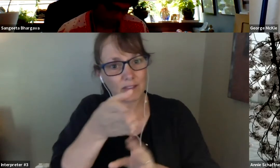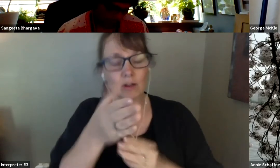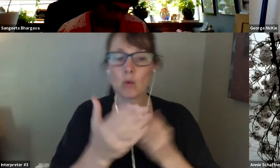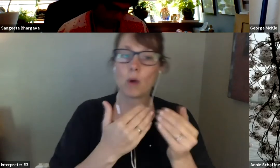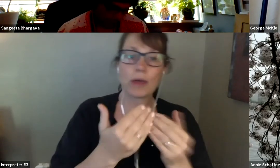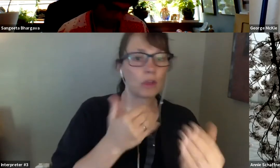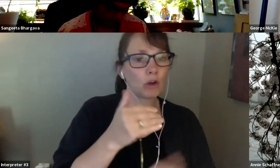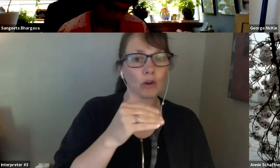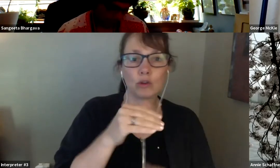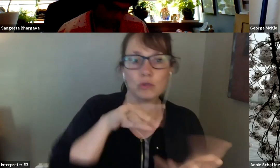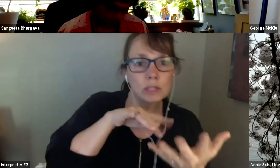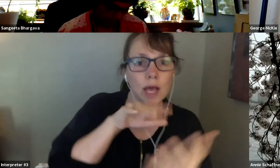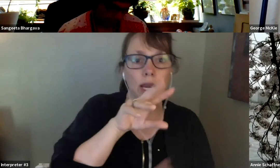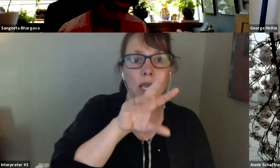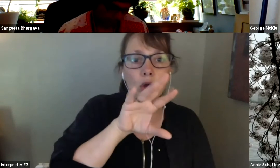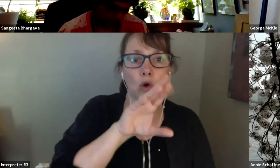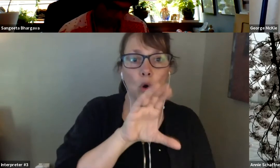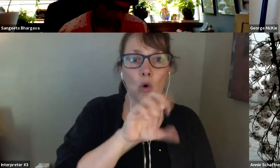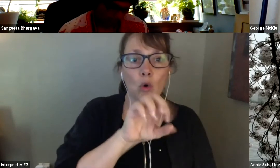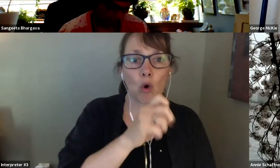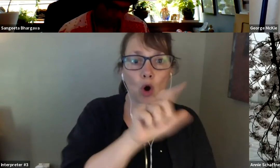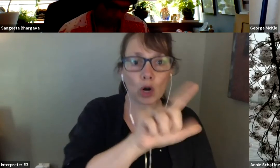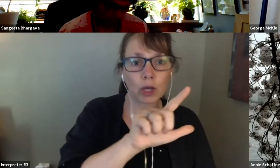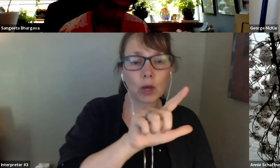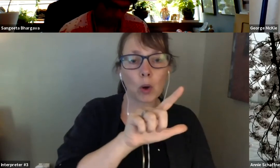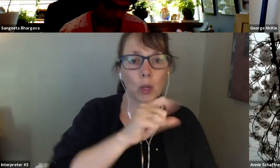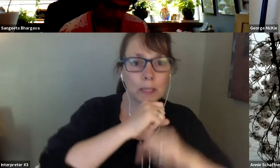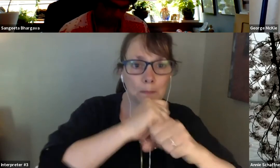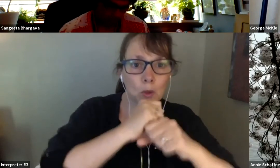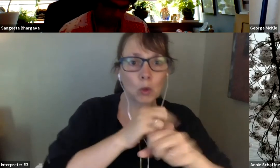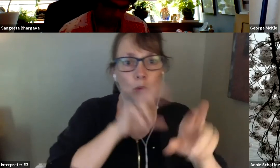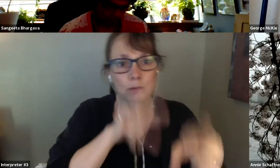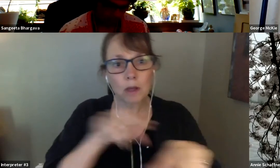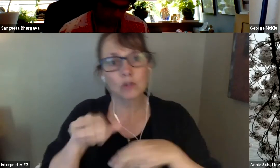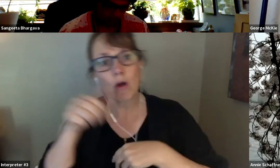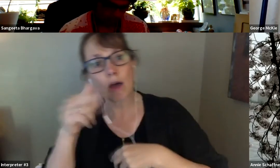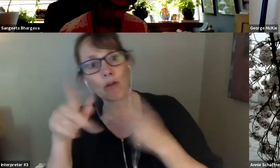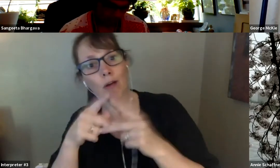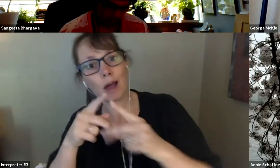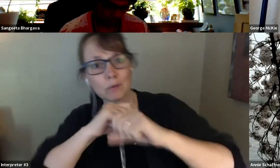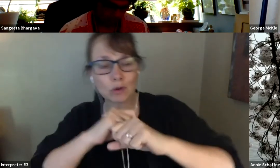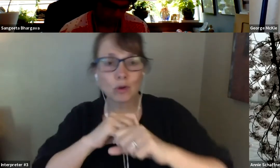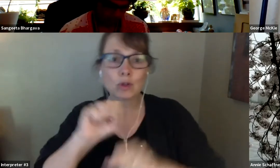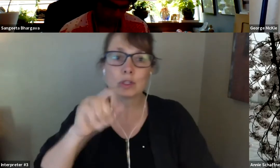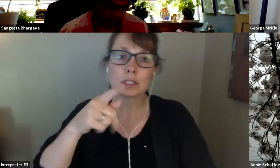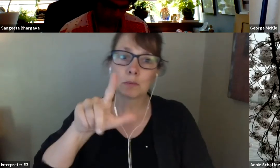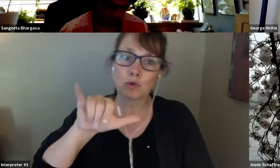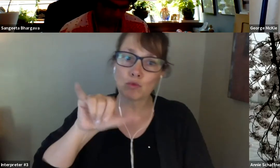immune responses, or uveitic immune responses, or scleritis, or left-eye responses, or right-eye